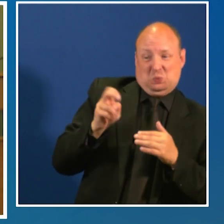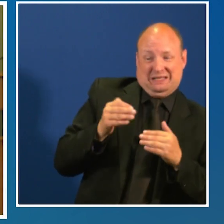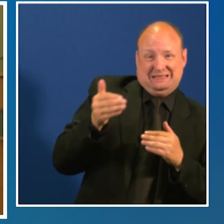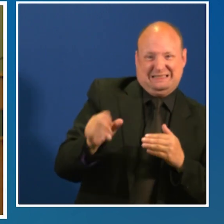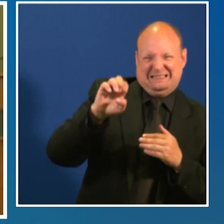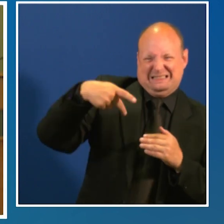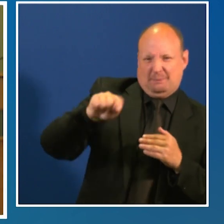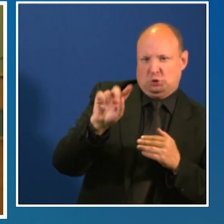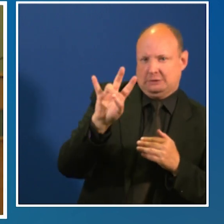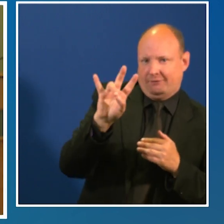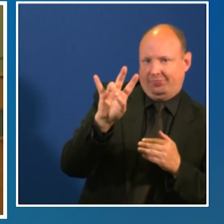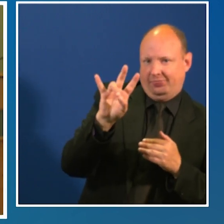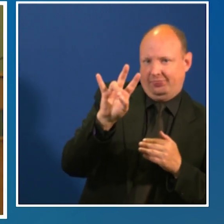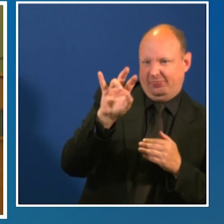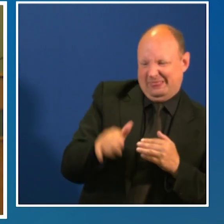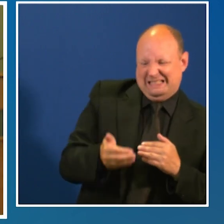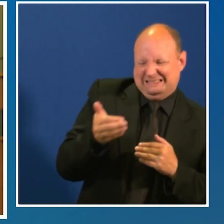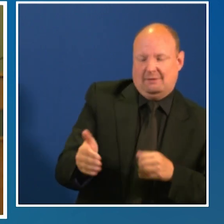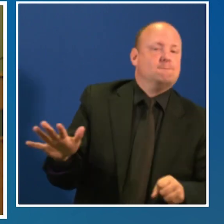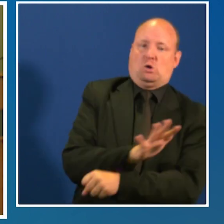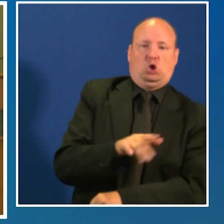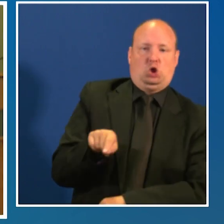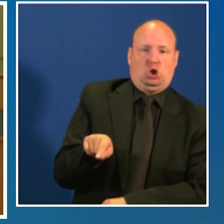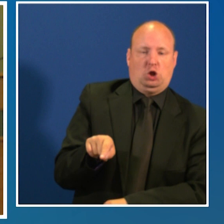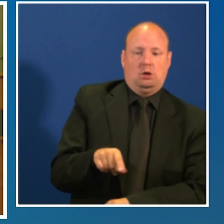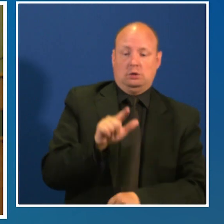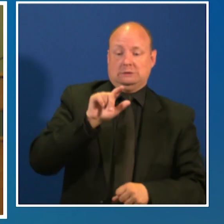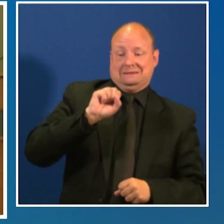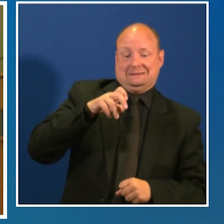City Hall services, the City's Utility Customer Service desk,